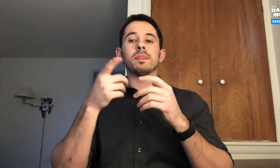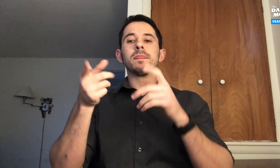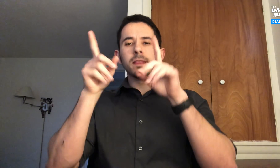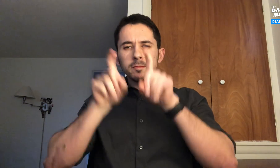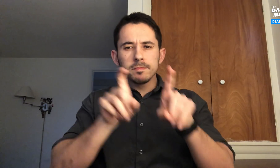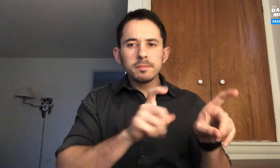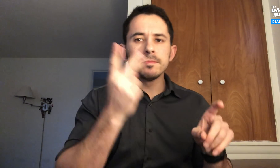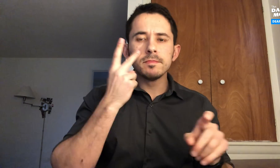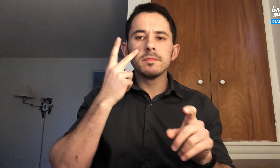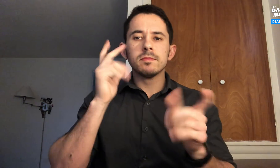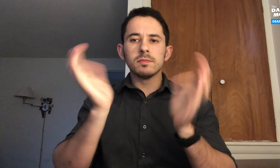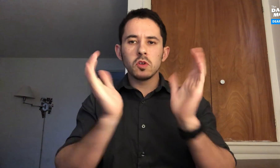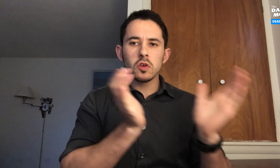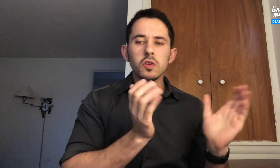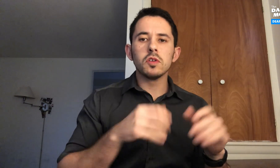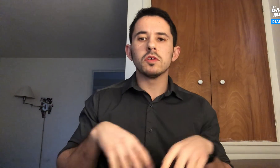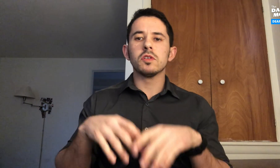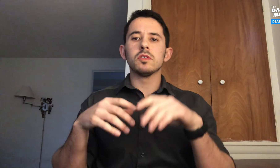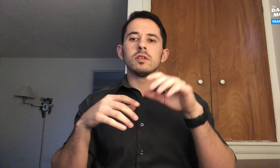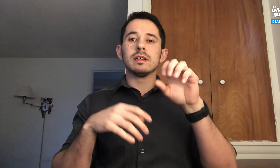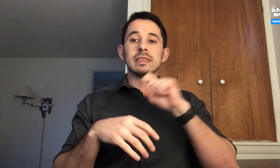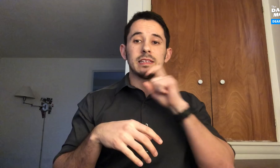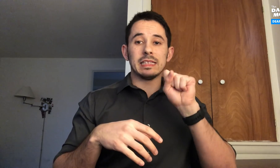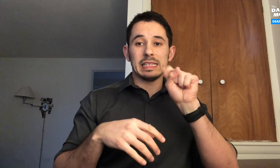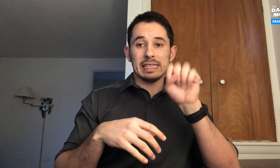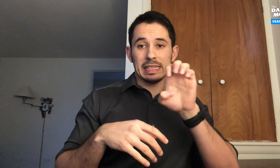Tests have been conducted comparing how long